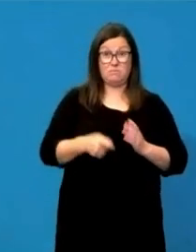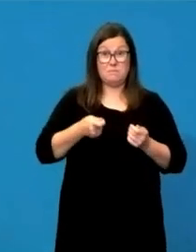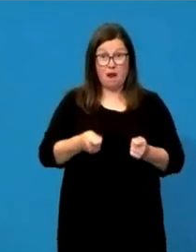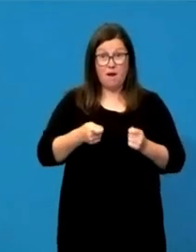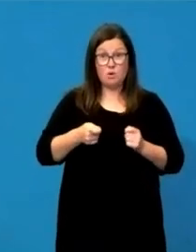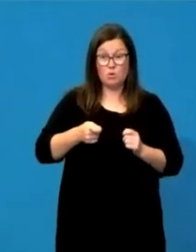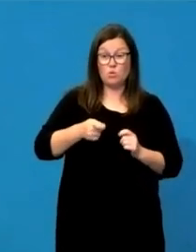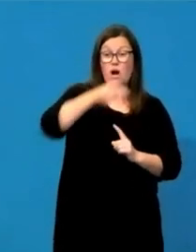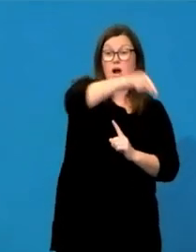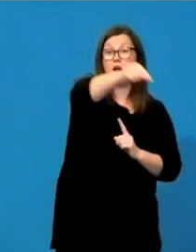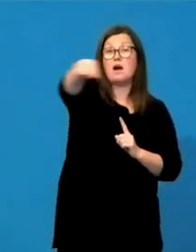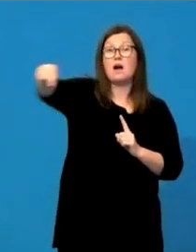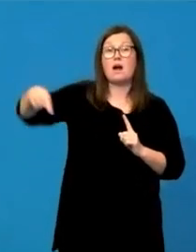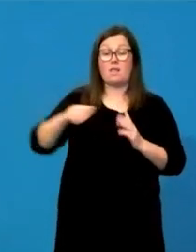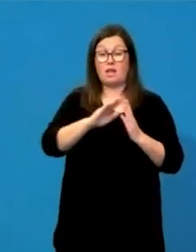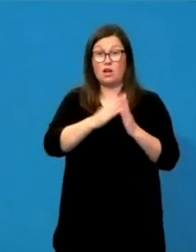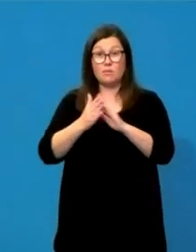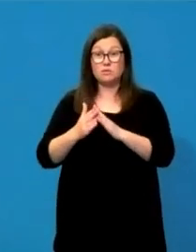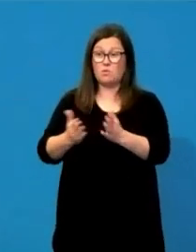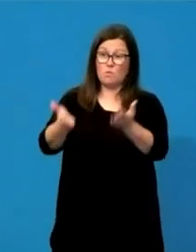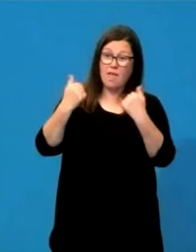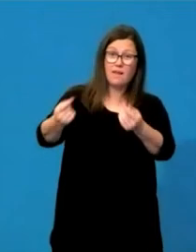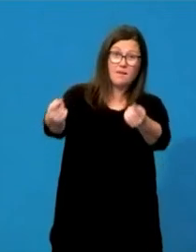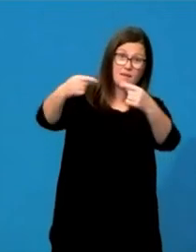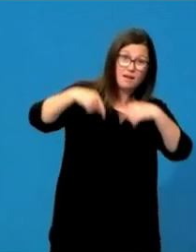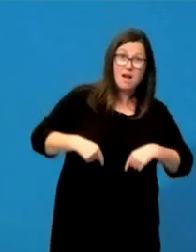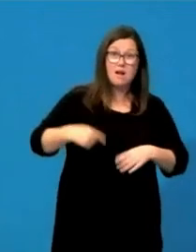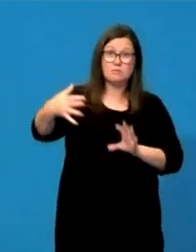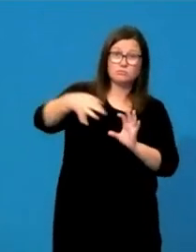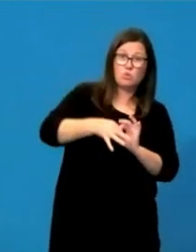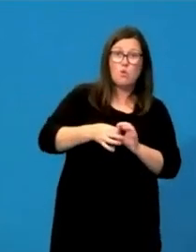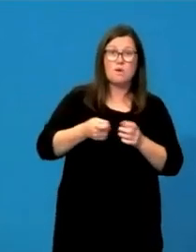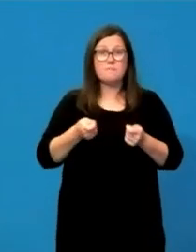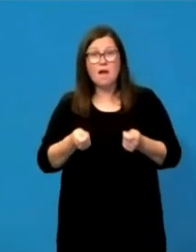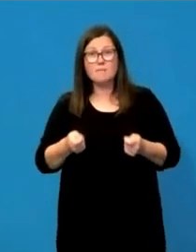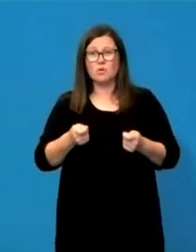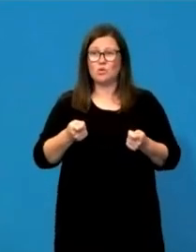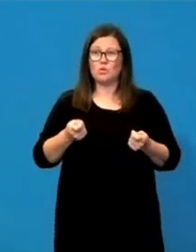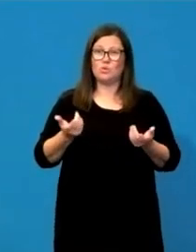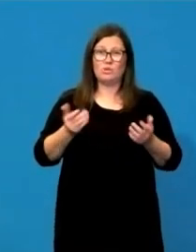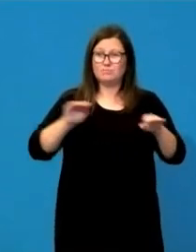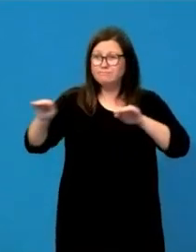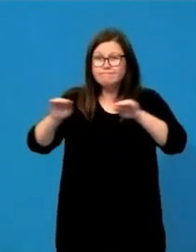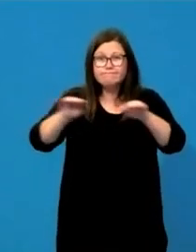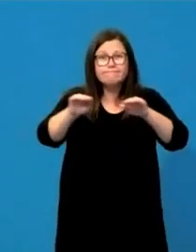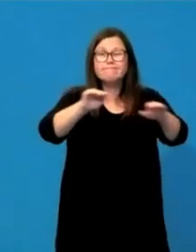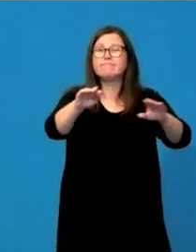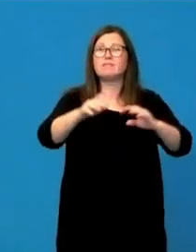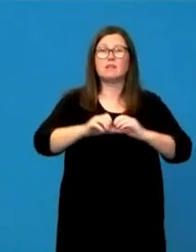You know, and put things up around and kind of make - like, promote themselves and why